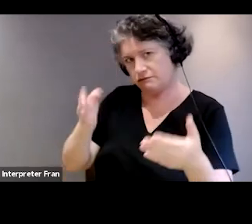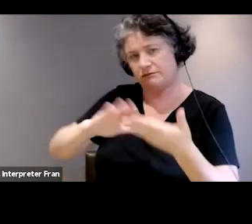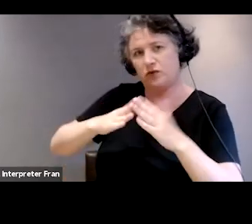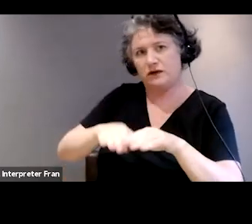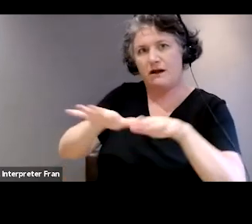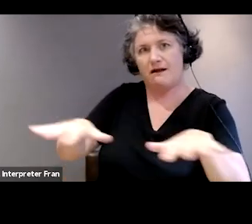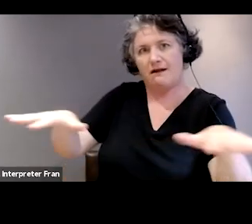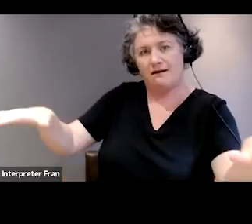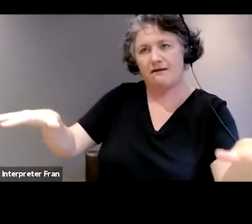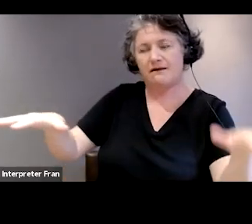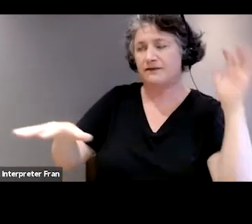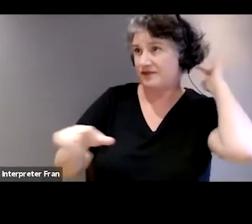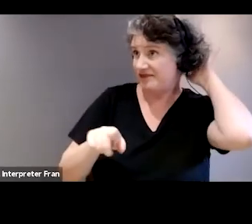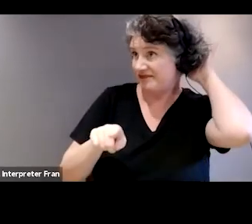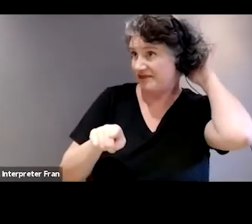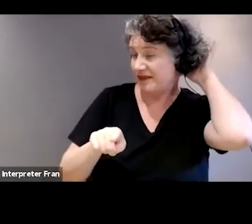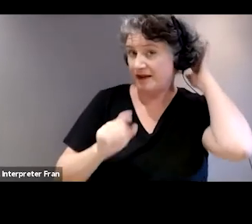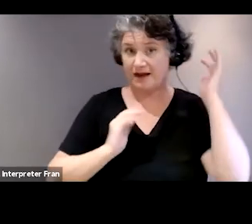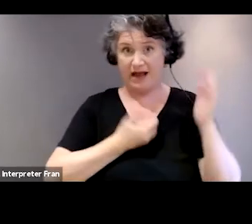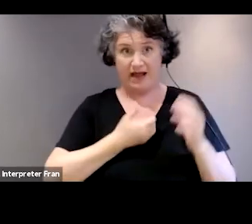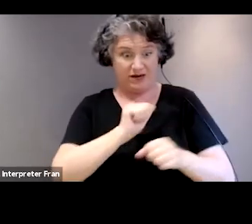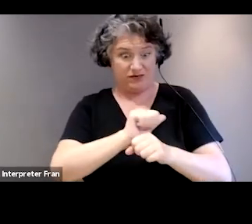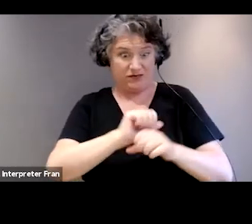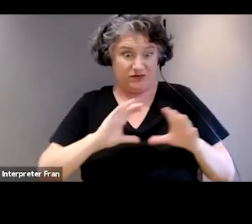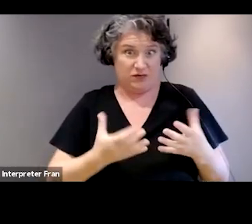large overarching recommendations. The very start of the pandemic, it was